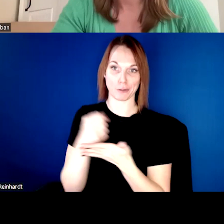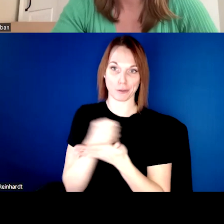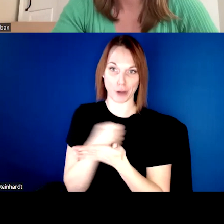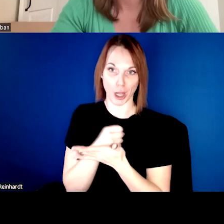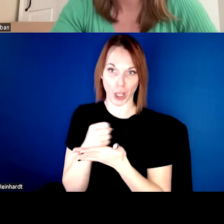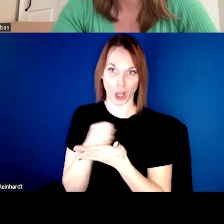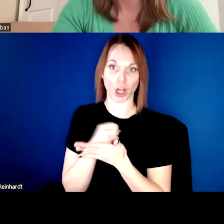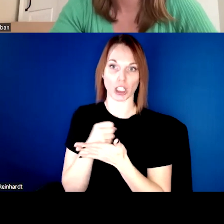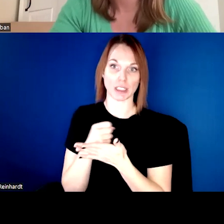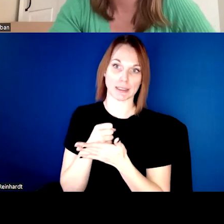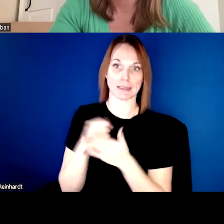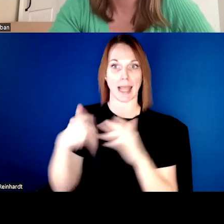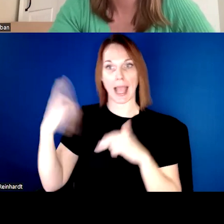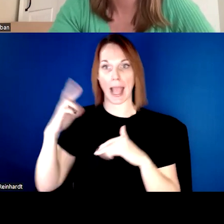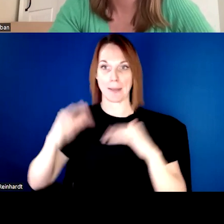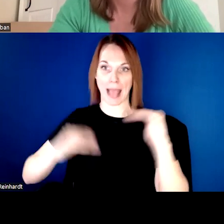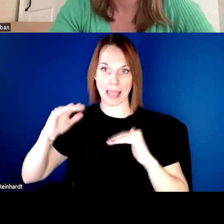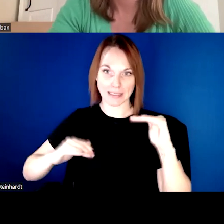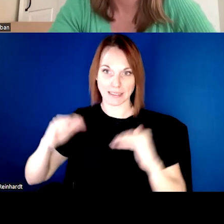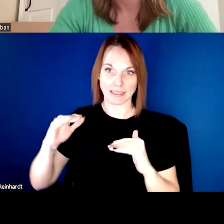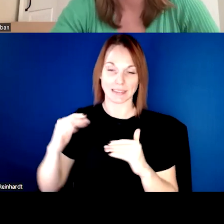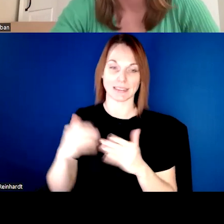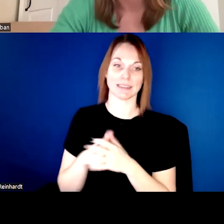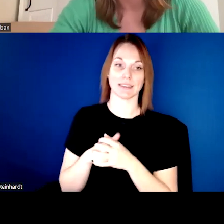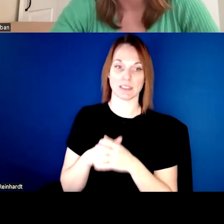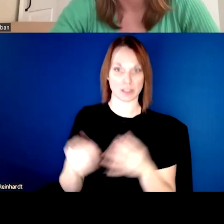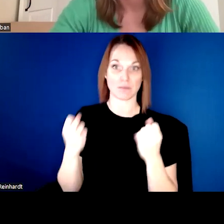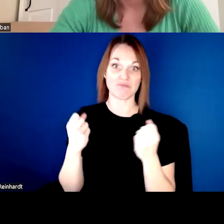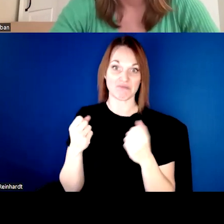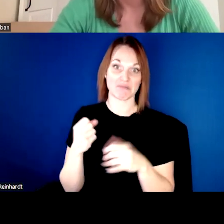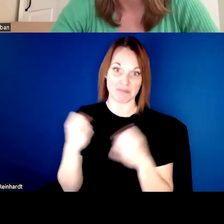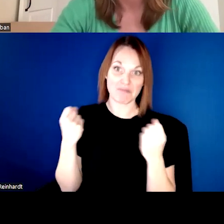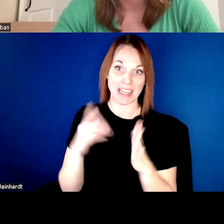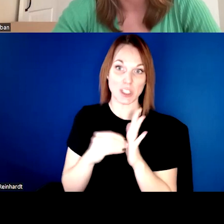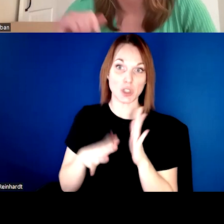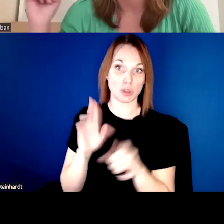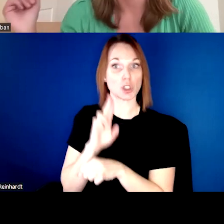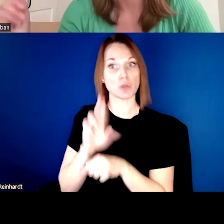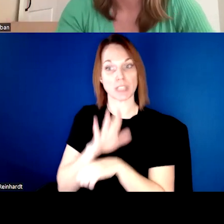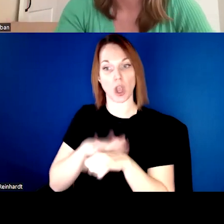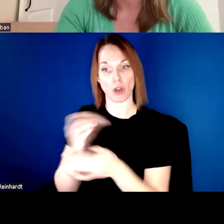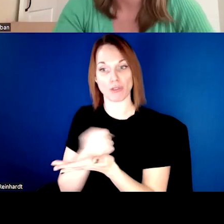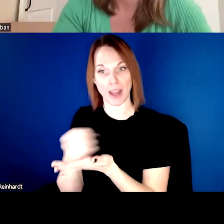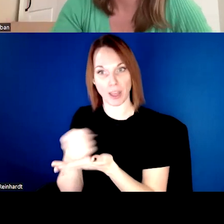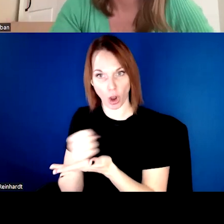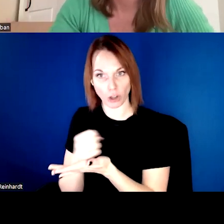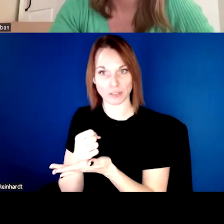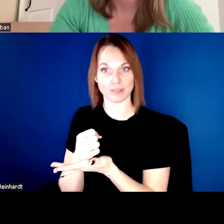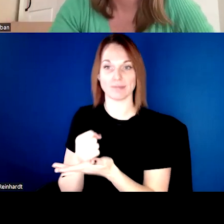Lots of students are actually financing their college education on a credit card. That doesn't mean that they're you know, necessarily paying their tuition on the